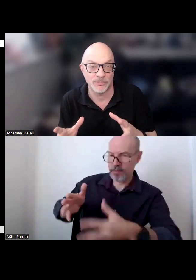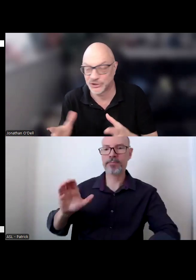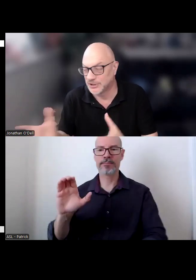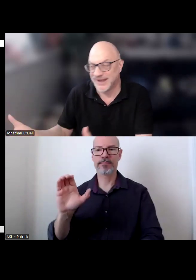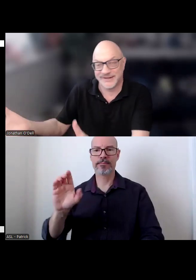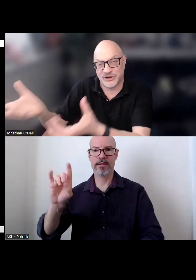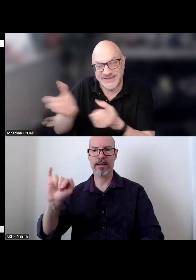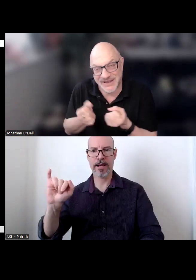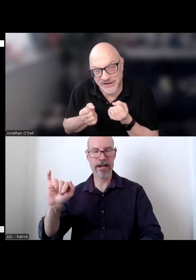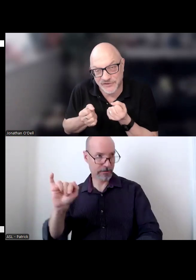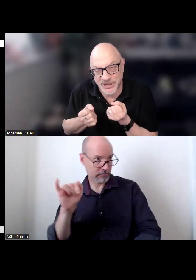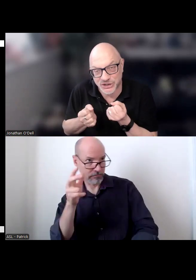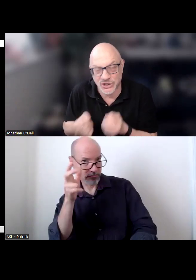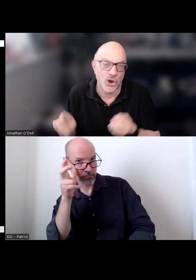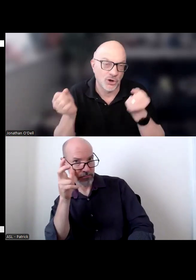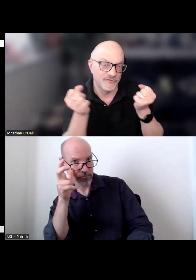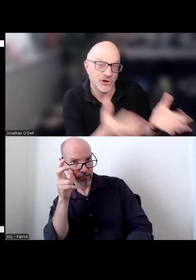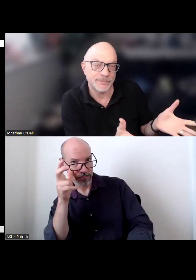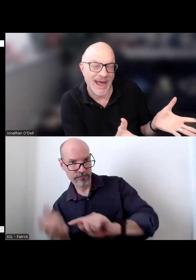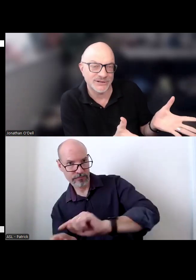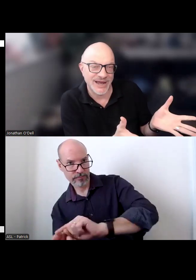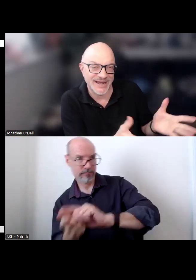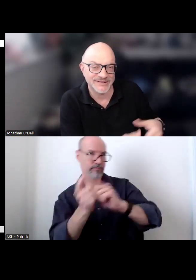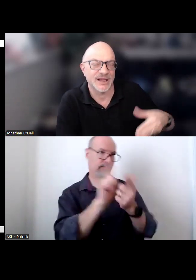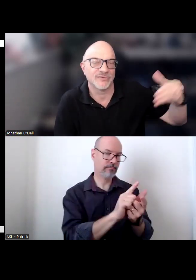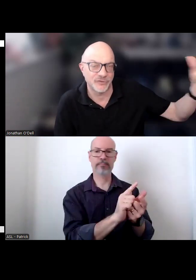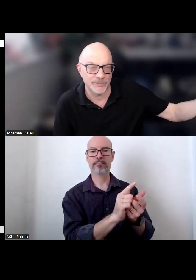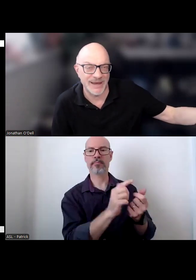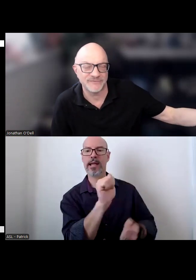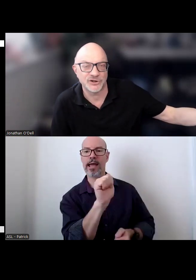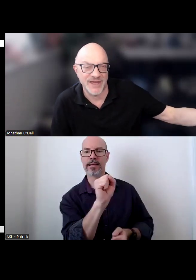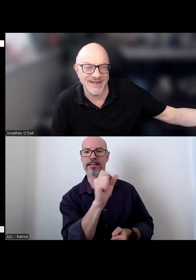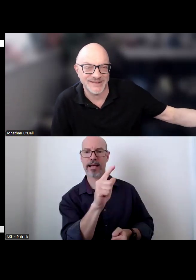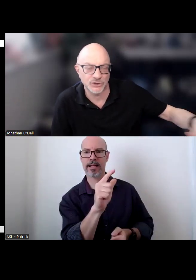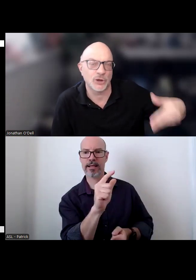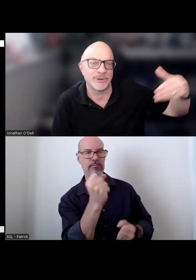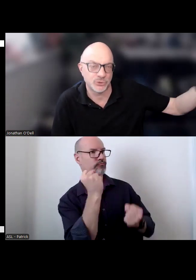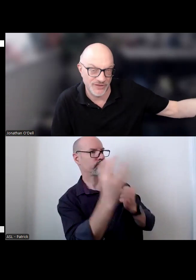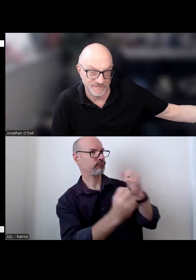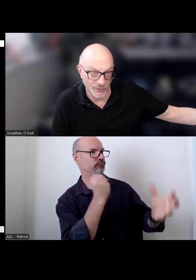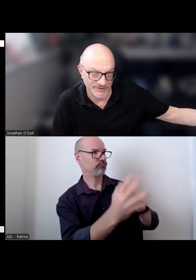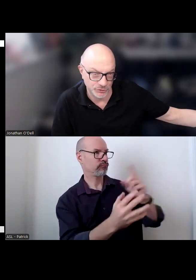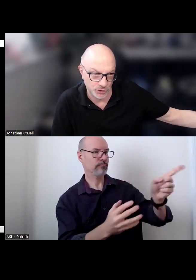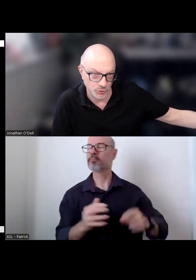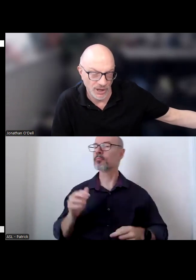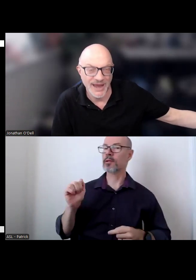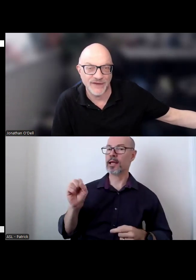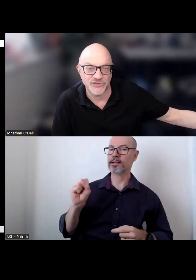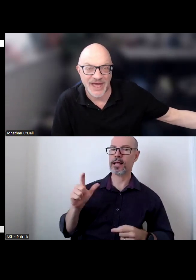sorry, the certified deaf interpreter is going to take that information, convert it back into ASL for the benefit of the ASL interpreter to then